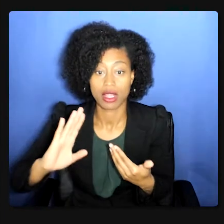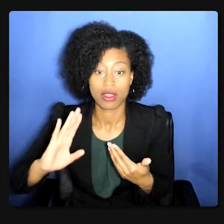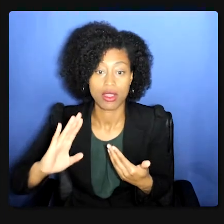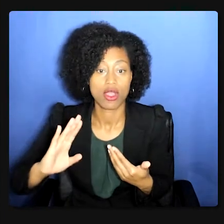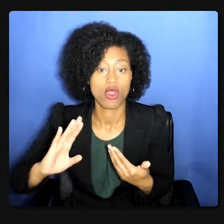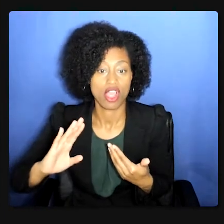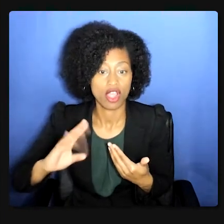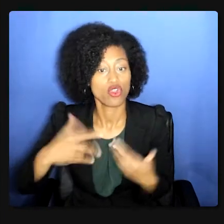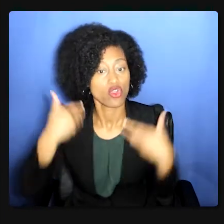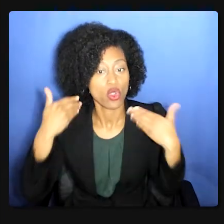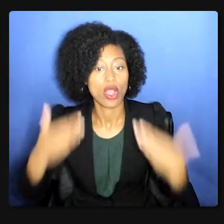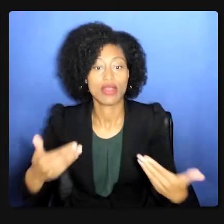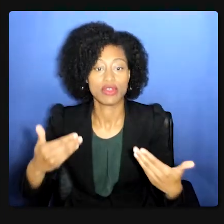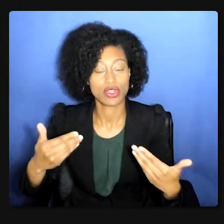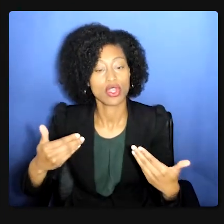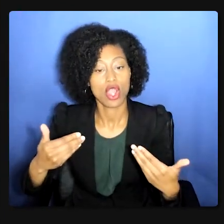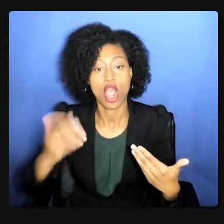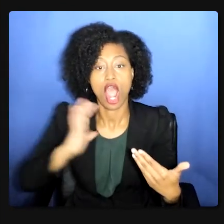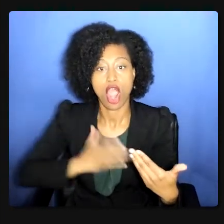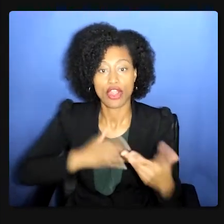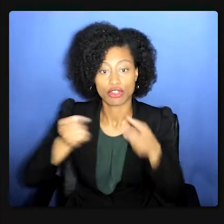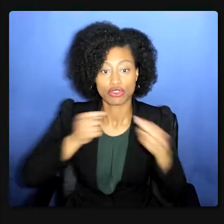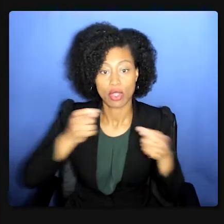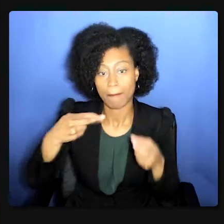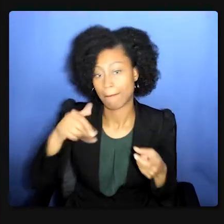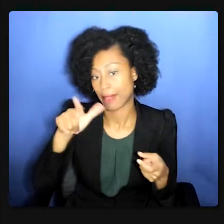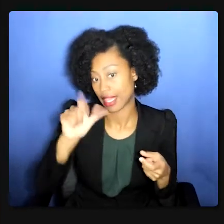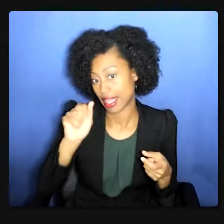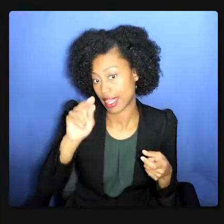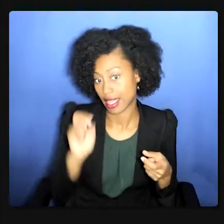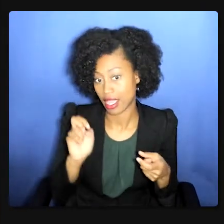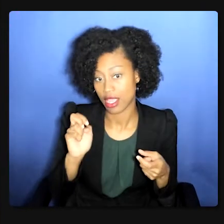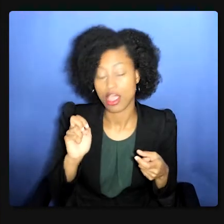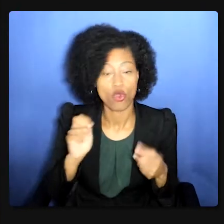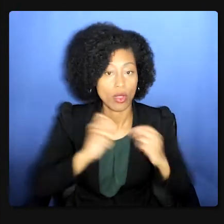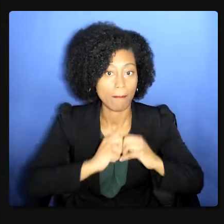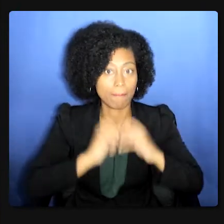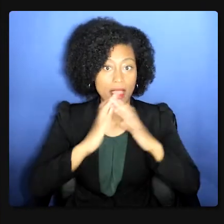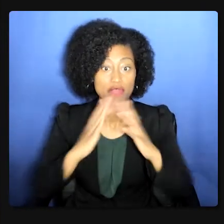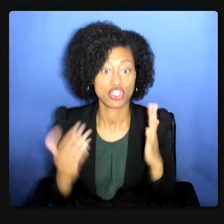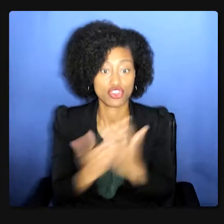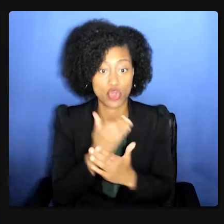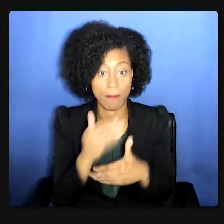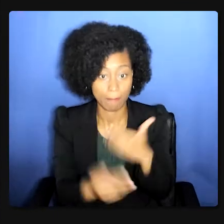and then whe you exit the process, you know, our control plane has to get up... get up a new process.